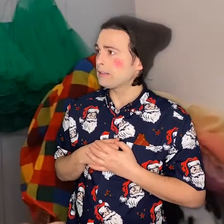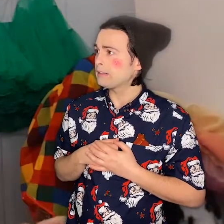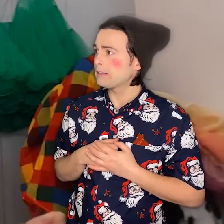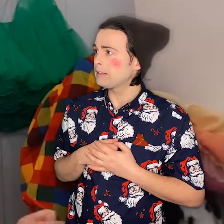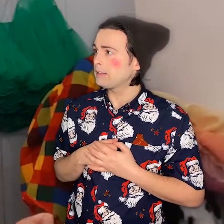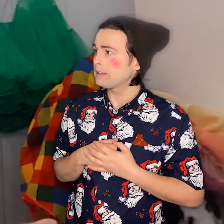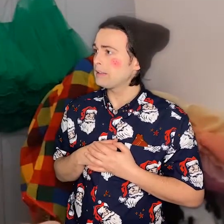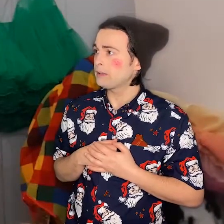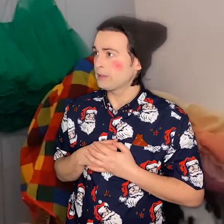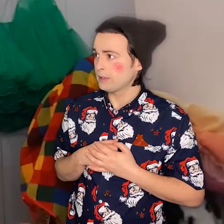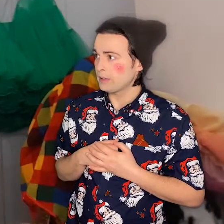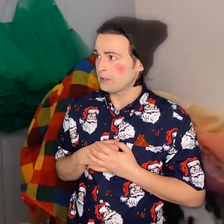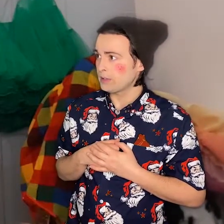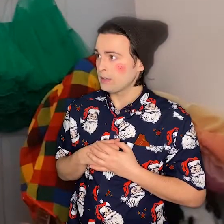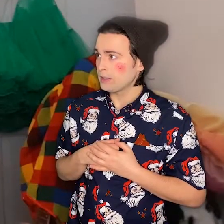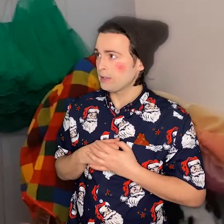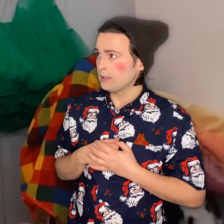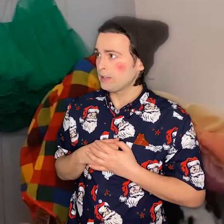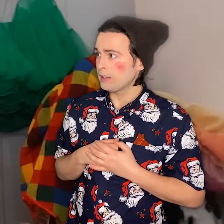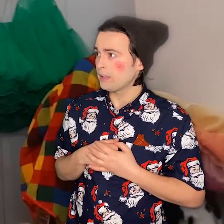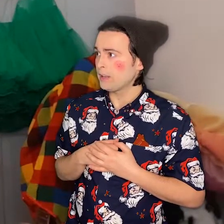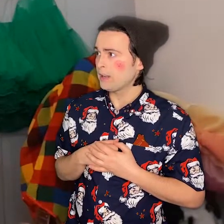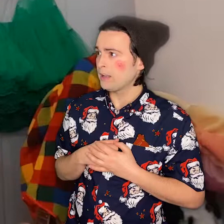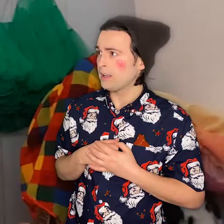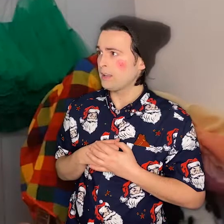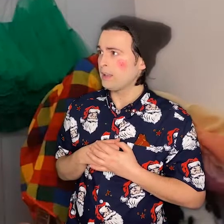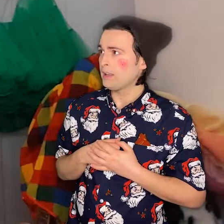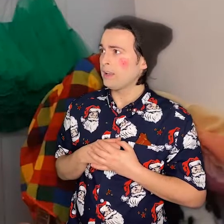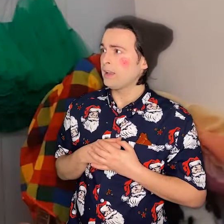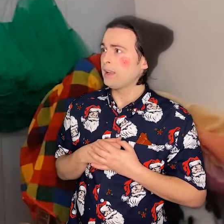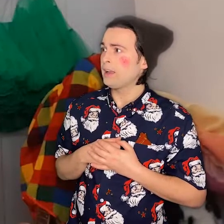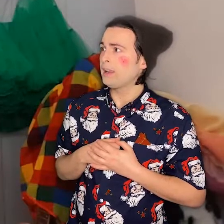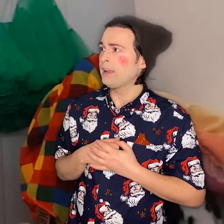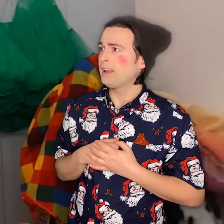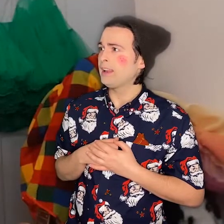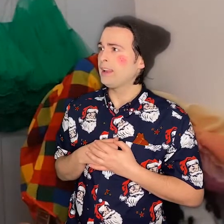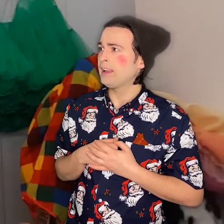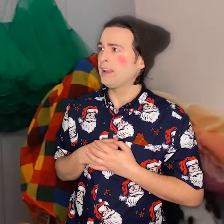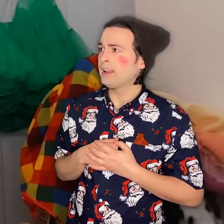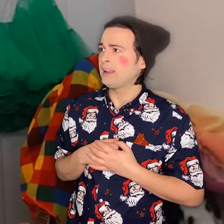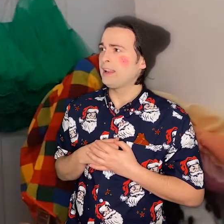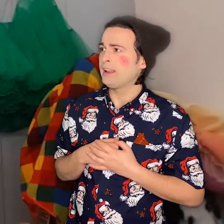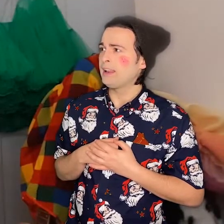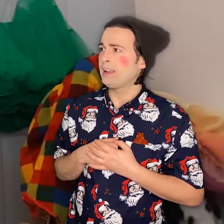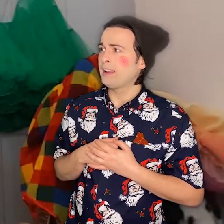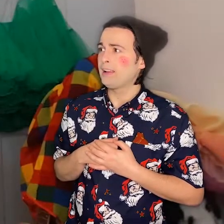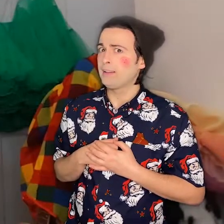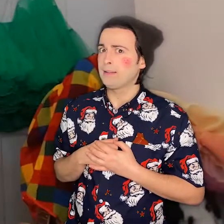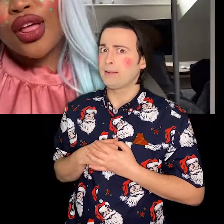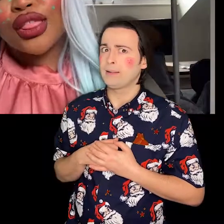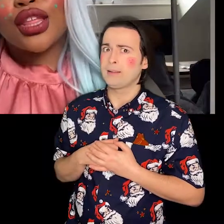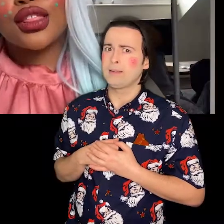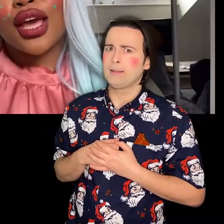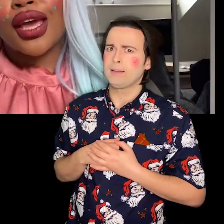It was love at first sight.